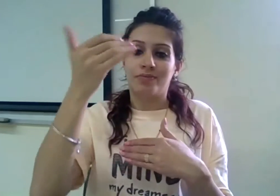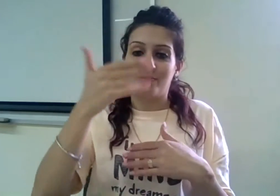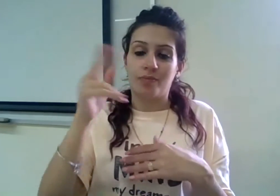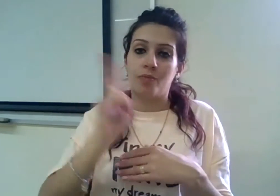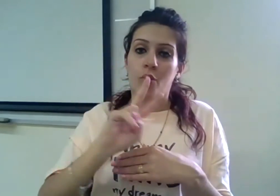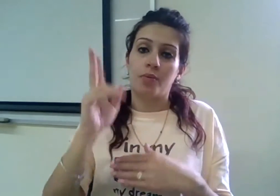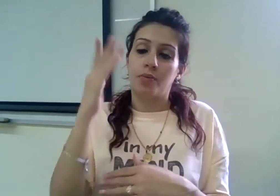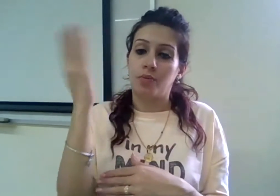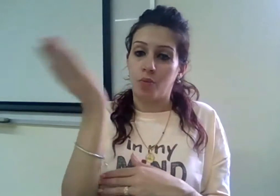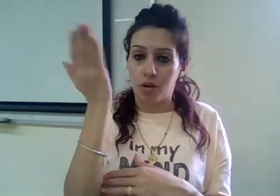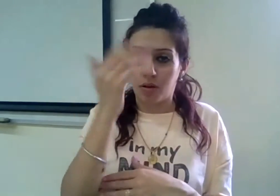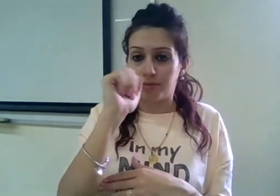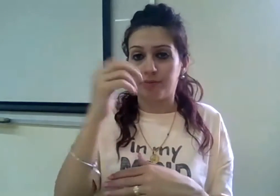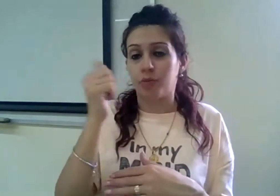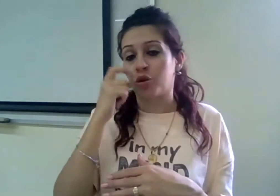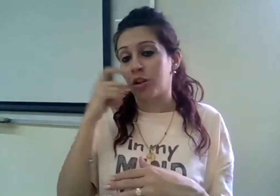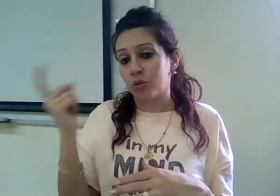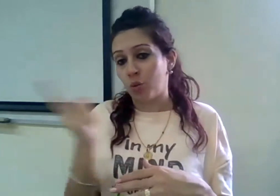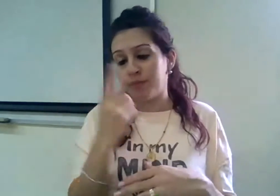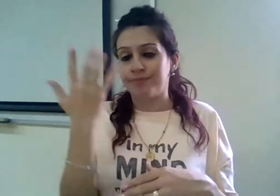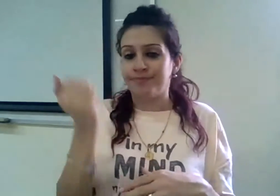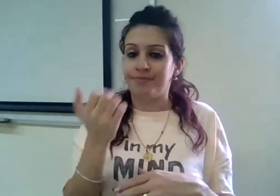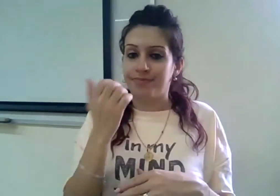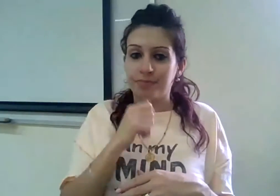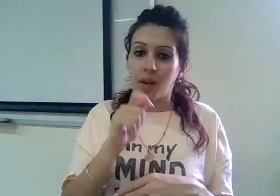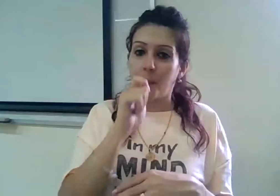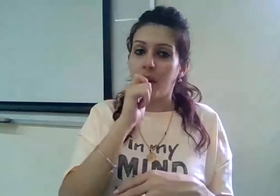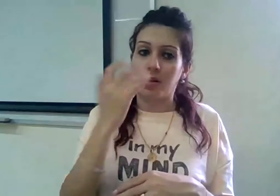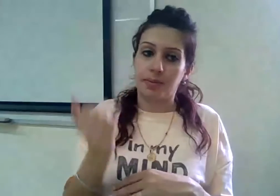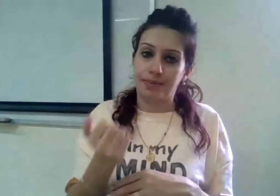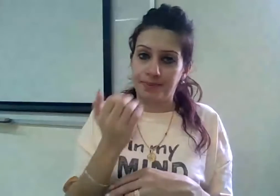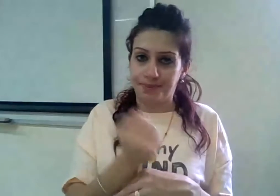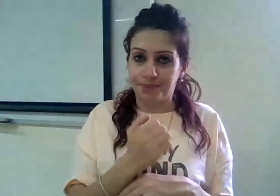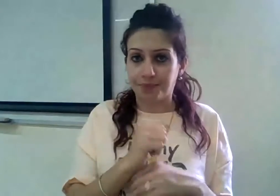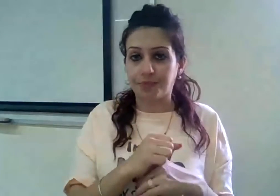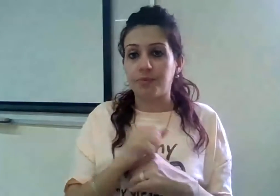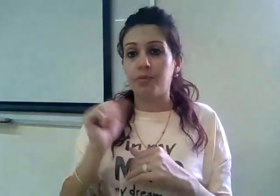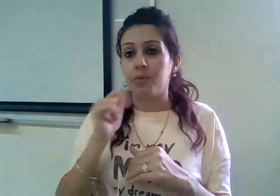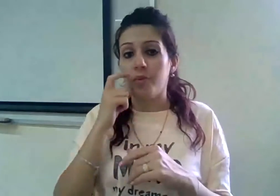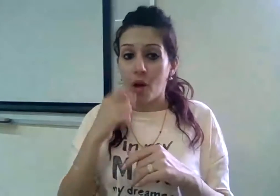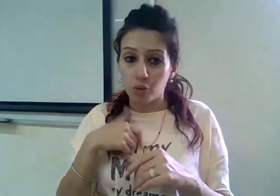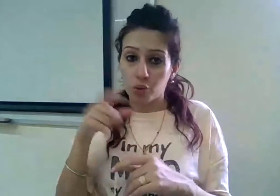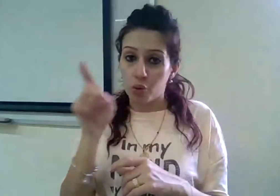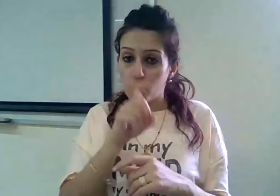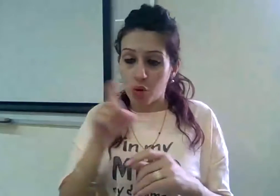you can use the chat for your comments, your questions, your remarks.